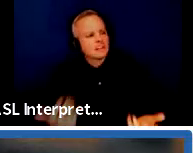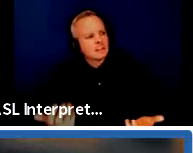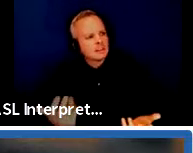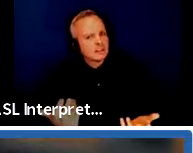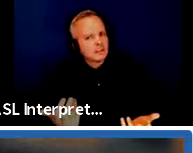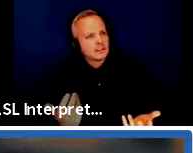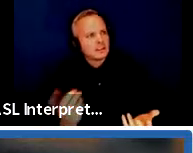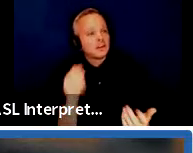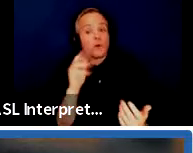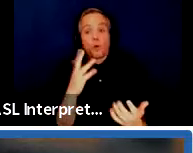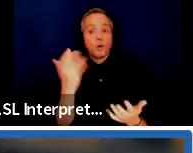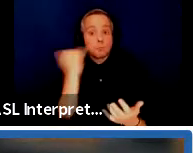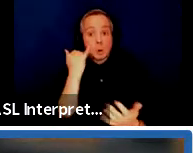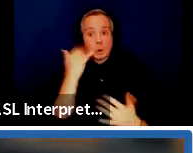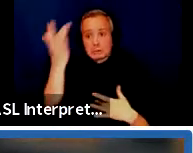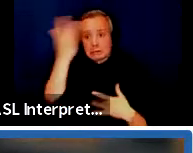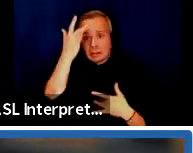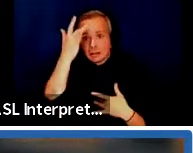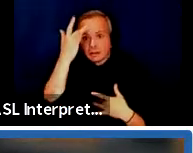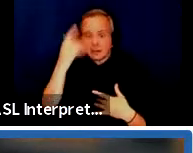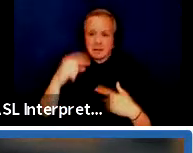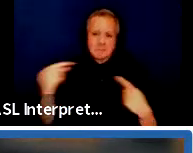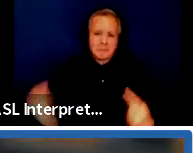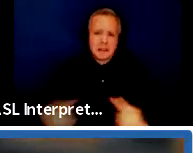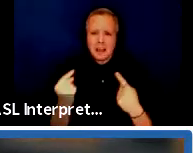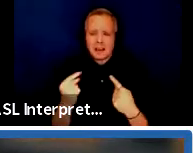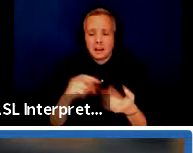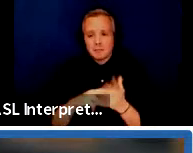BEING IN TOO MUCH PAIN TO GET OUT OF BED FOR WEEKS, WHICH